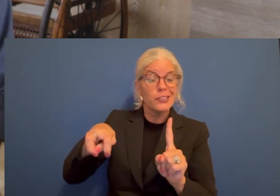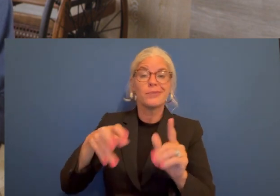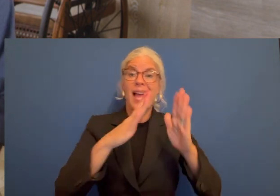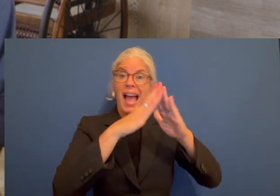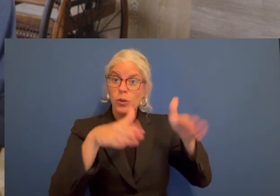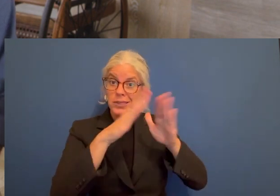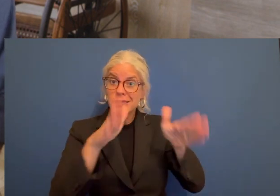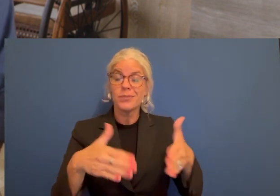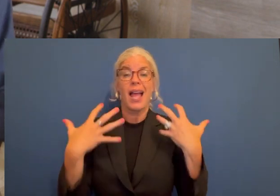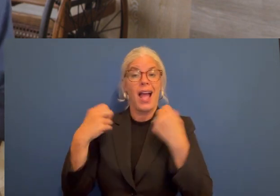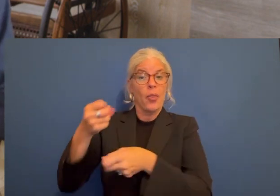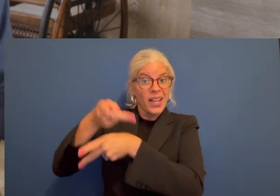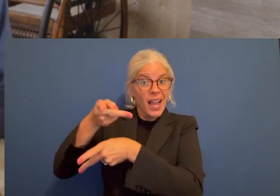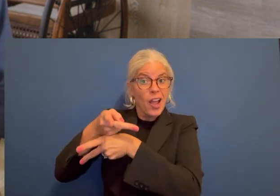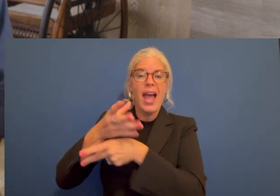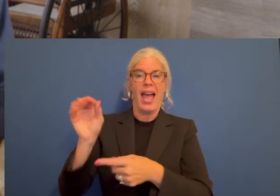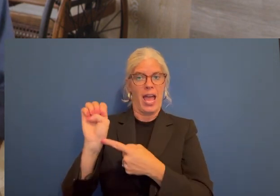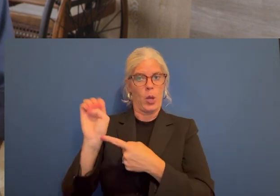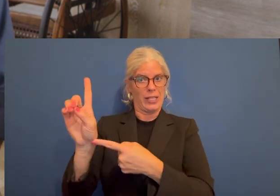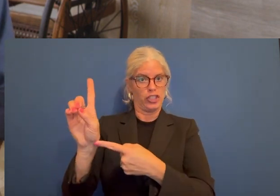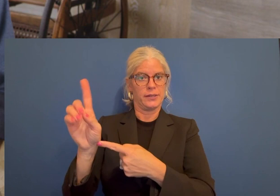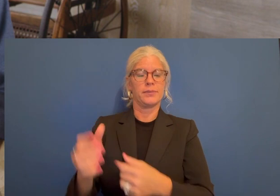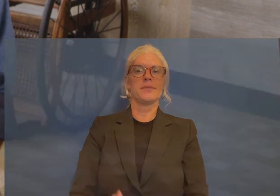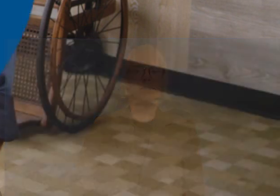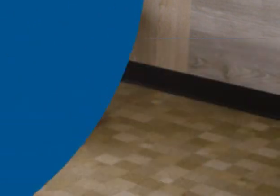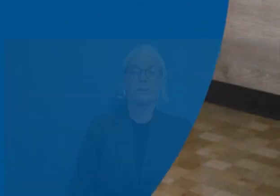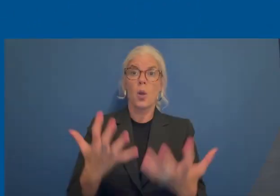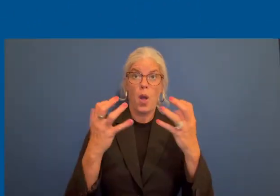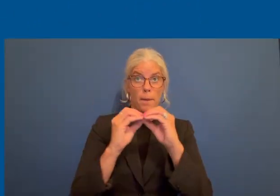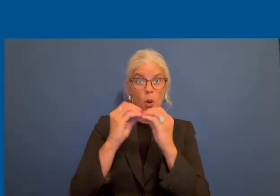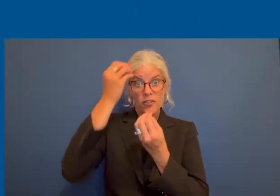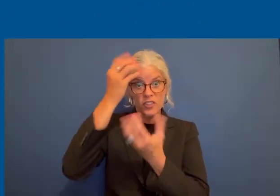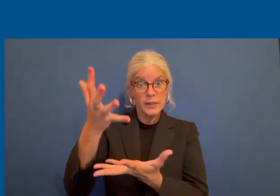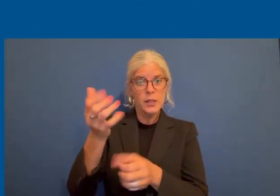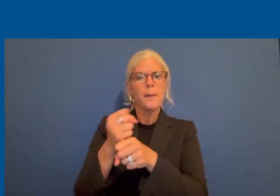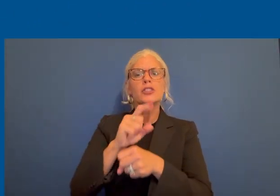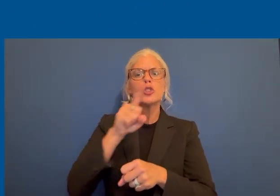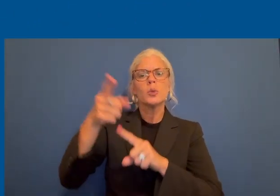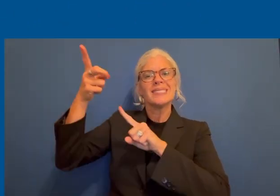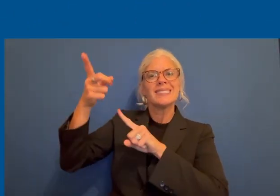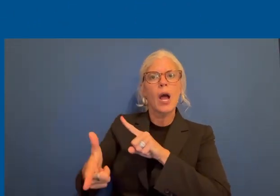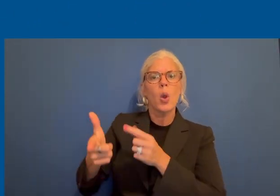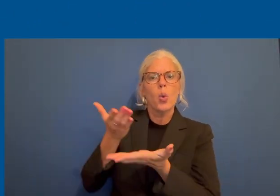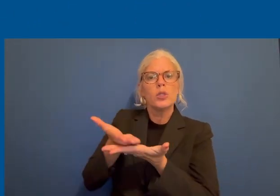housing, healthcare, and education. For more information, be sure to download the resources